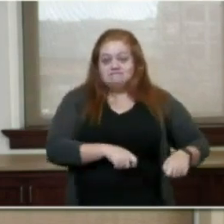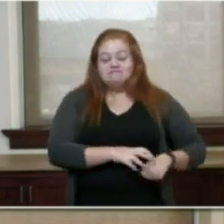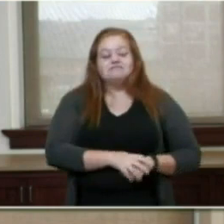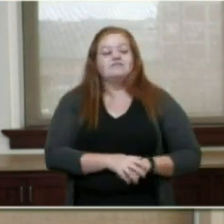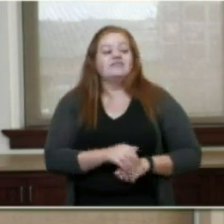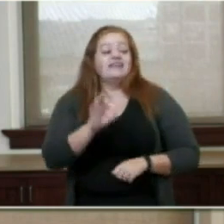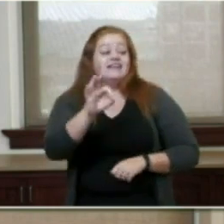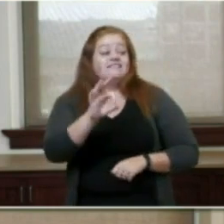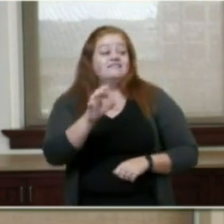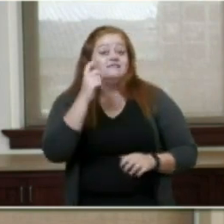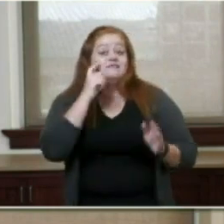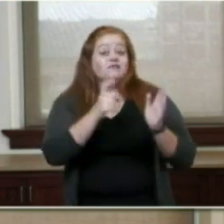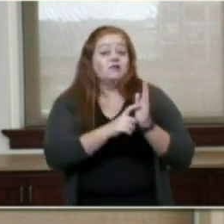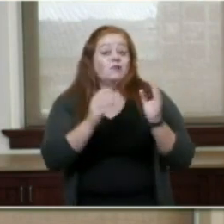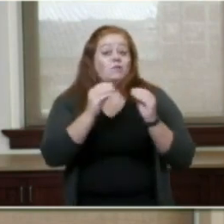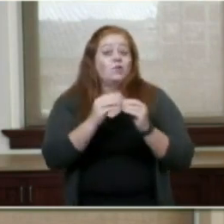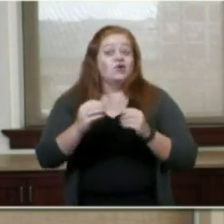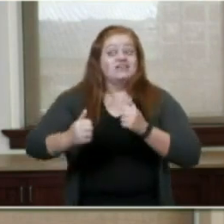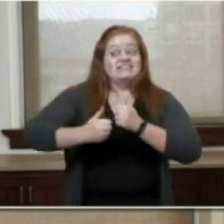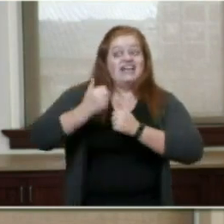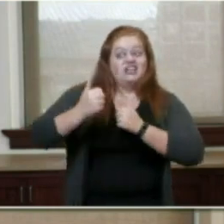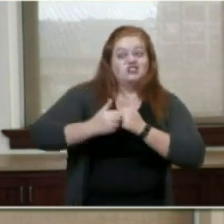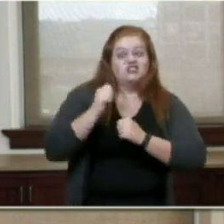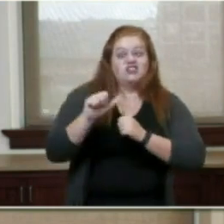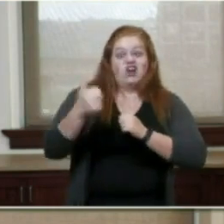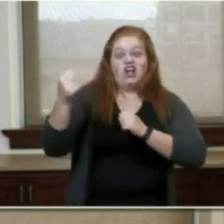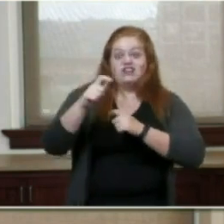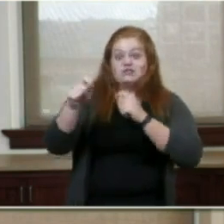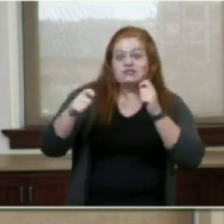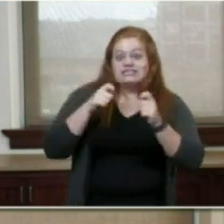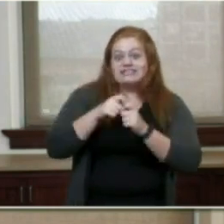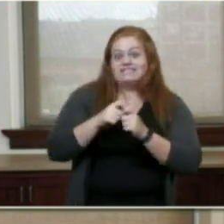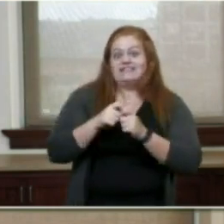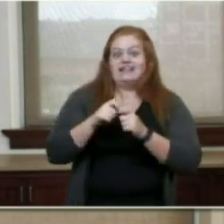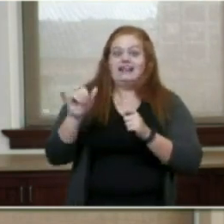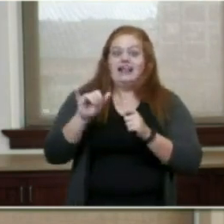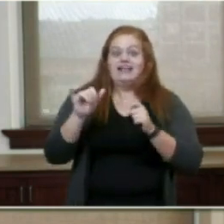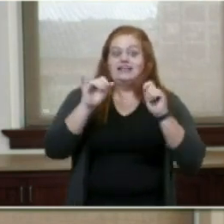into more dangerous driving conditions like a variant or snow, rain or